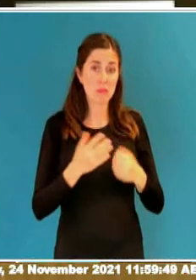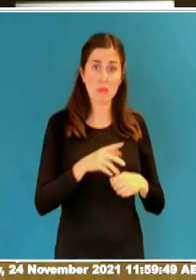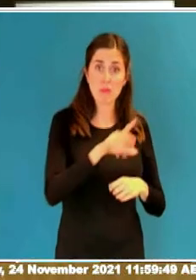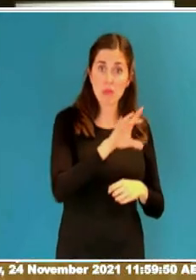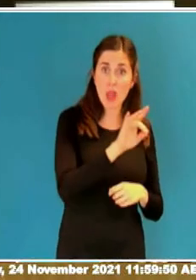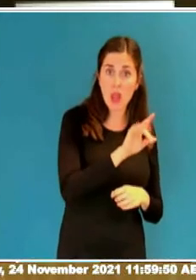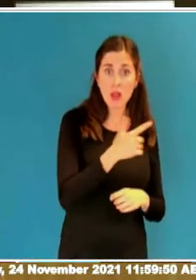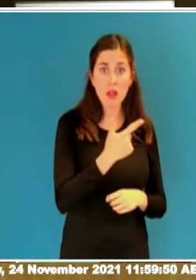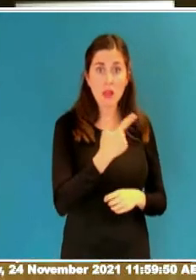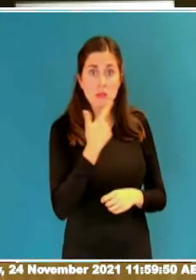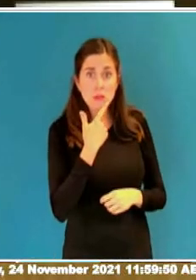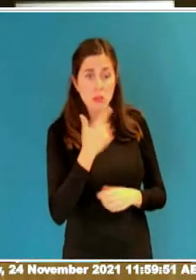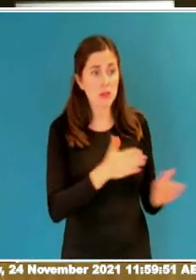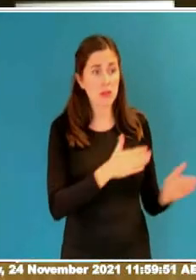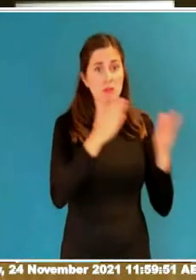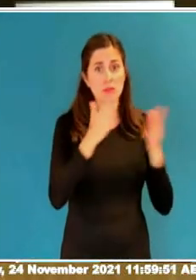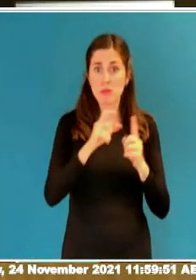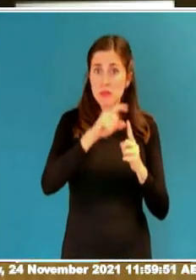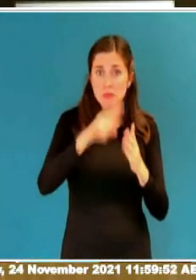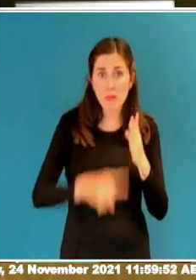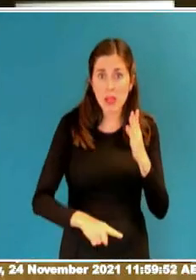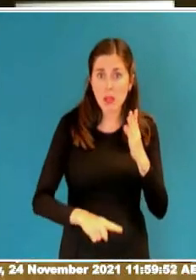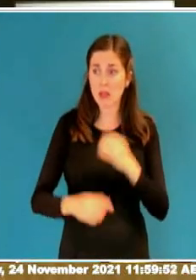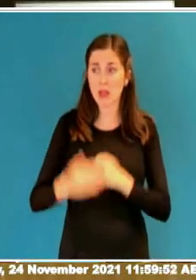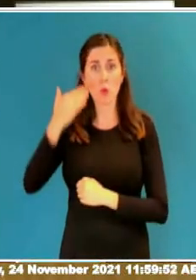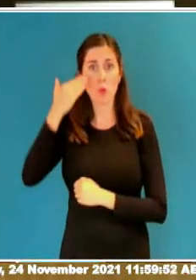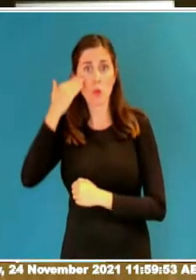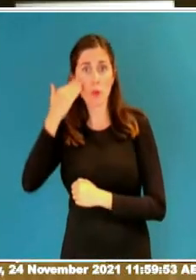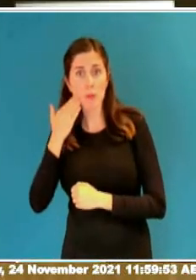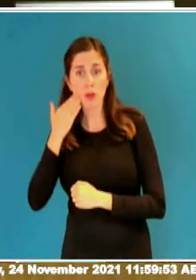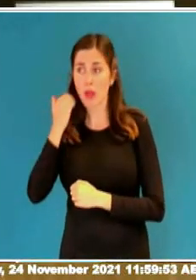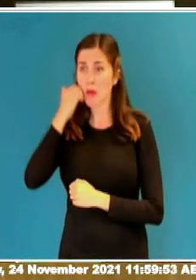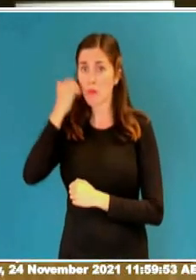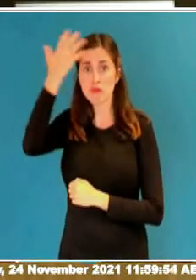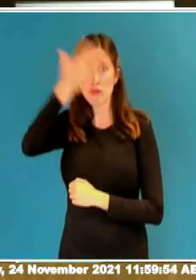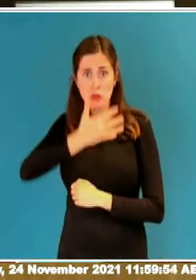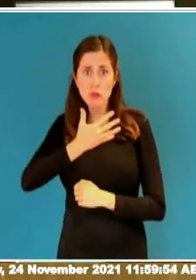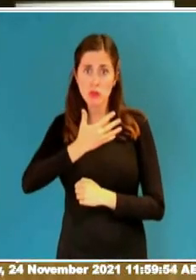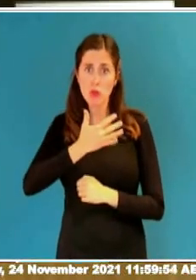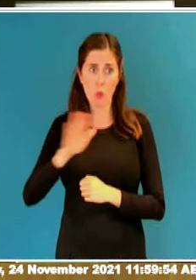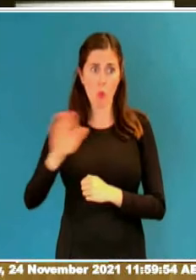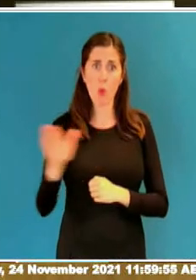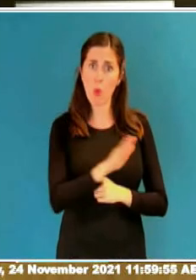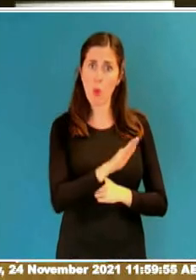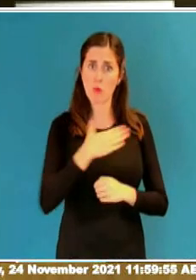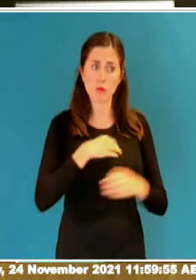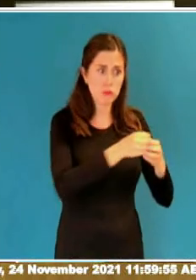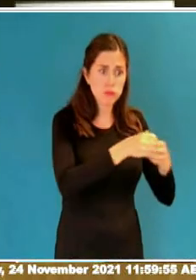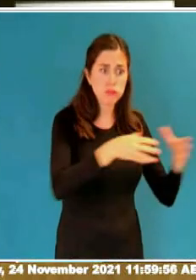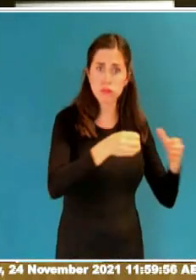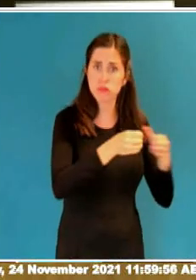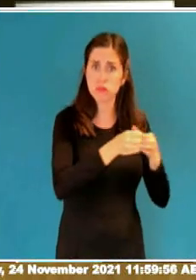of years now which has seen an increasing trend or an increasing focus, I should say, for us as an organisation.